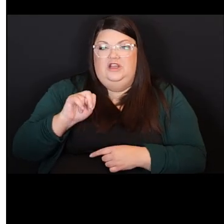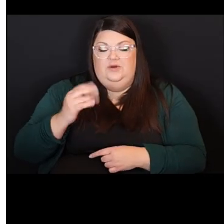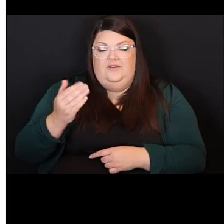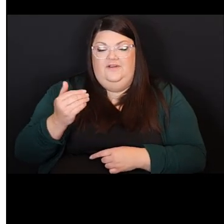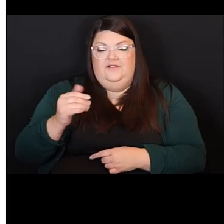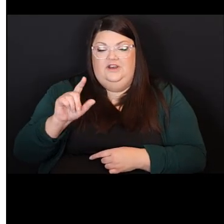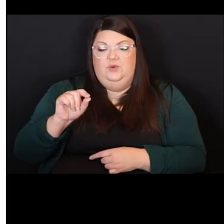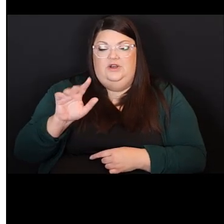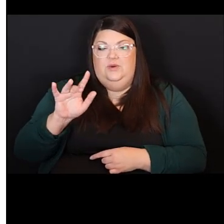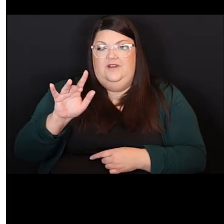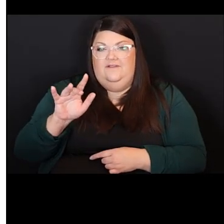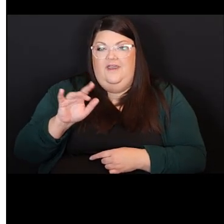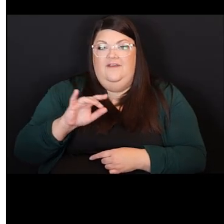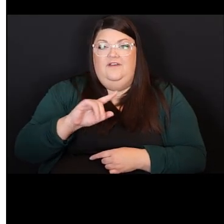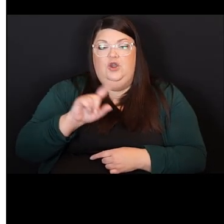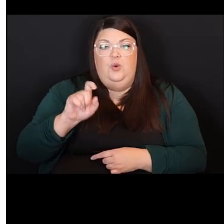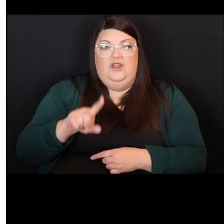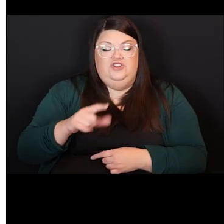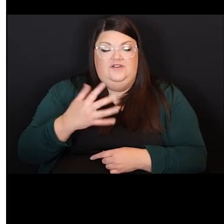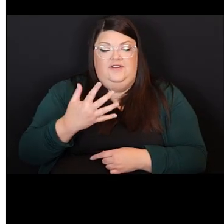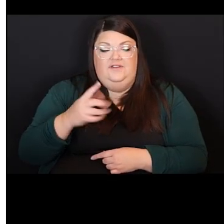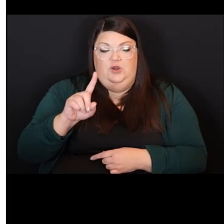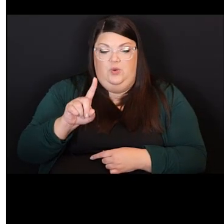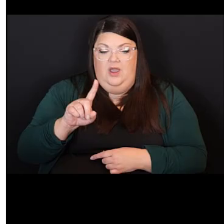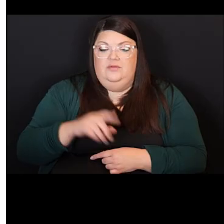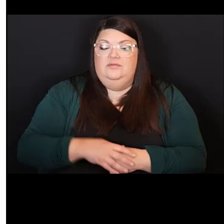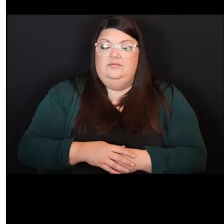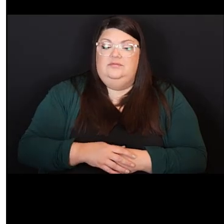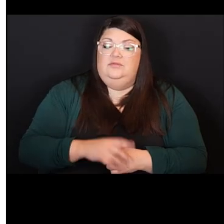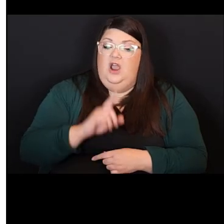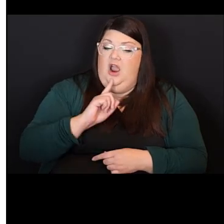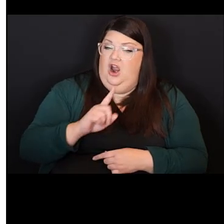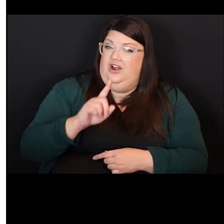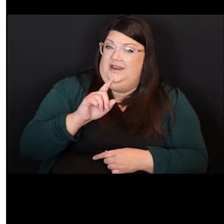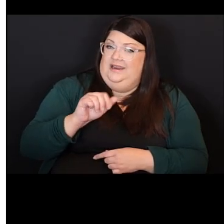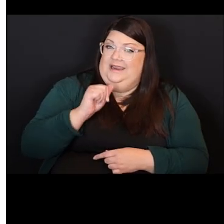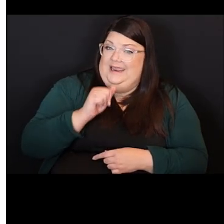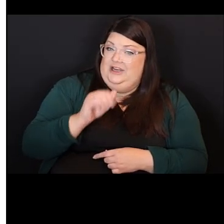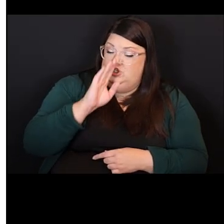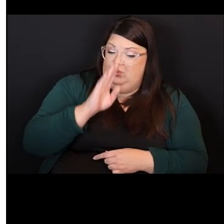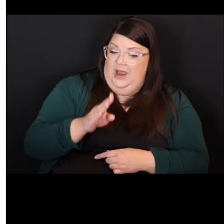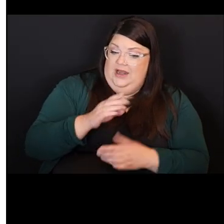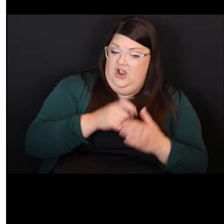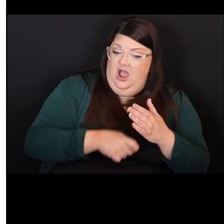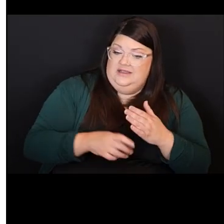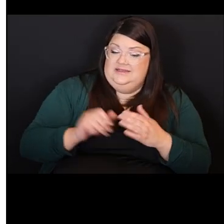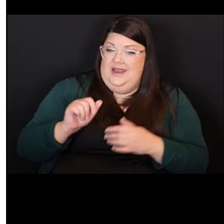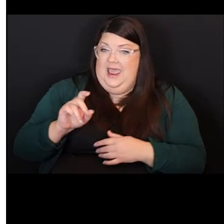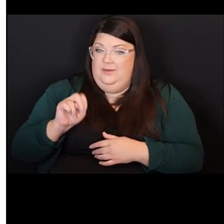2025, Question 51: Are indirect costs and administrative costs considered the same